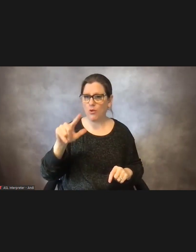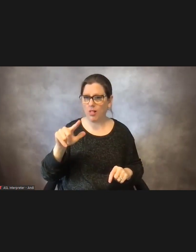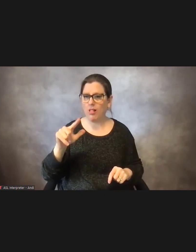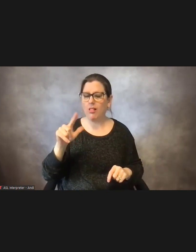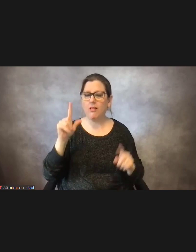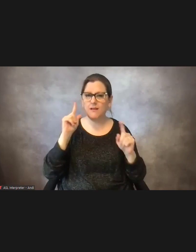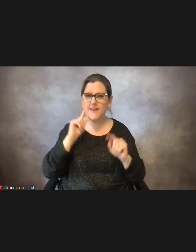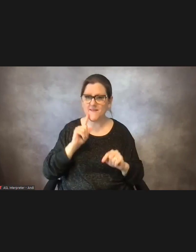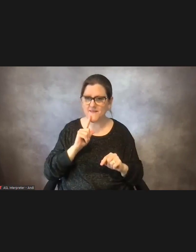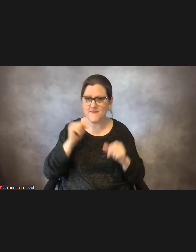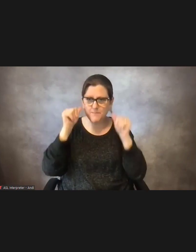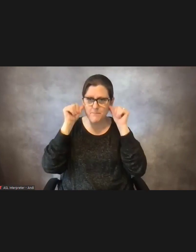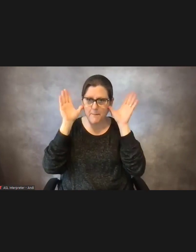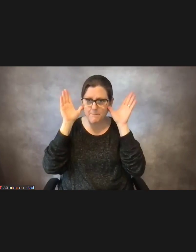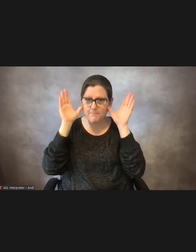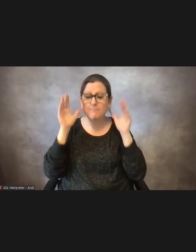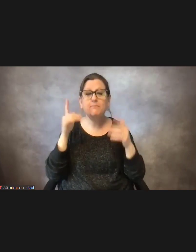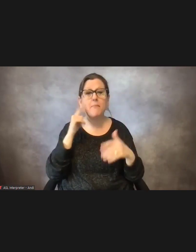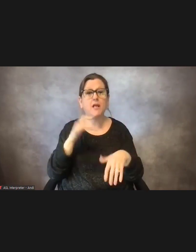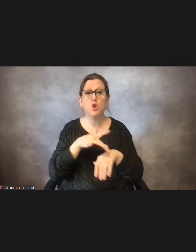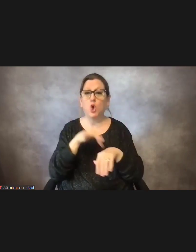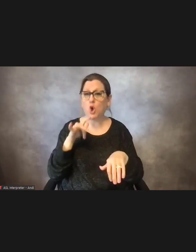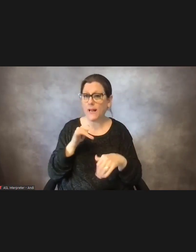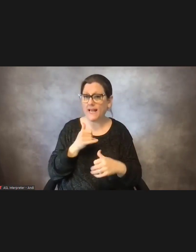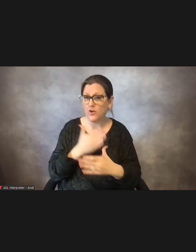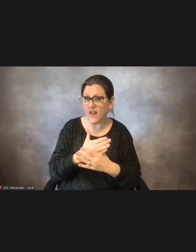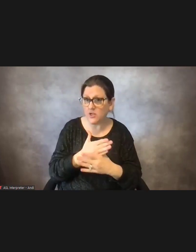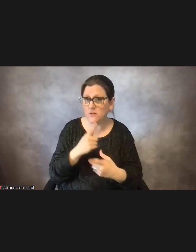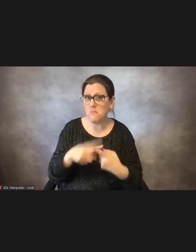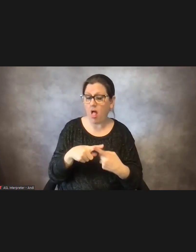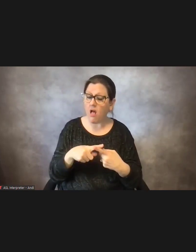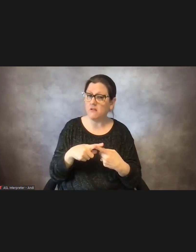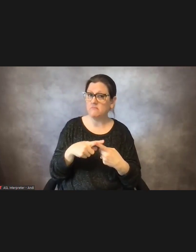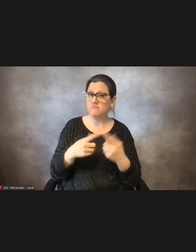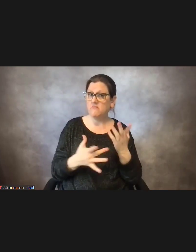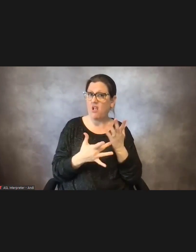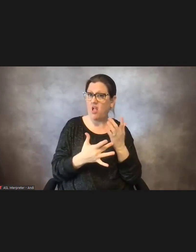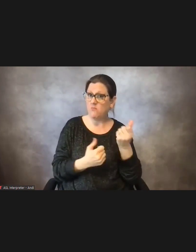because of early intervention and the support of technology, they're